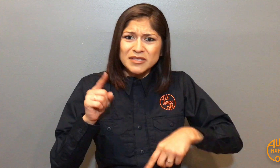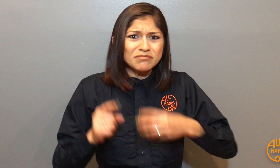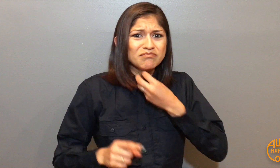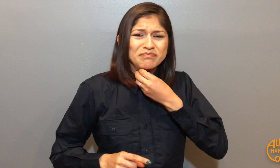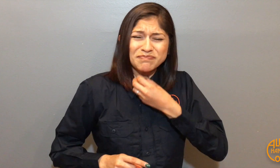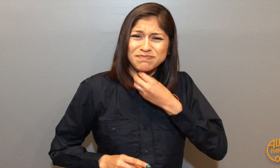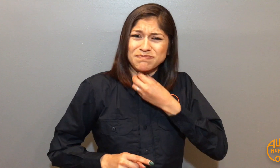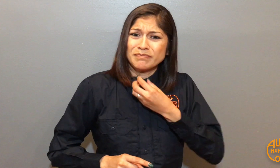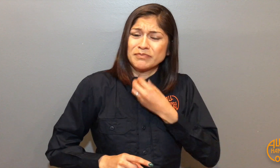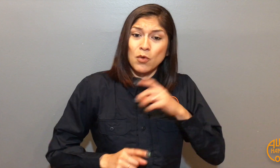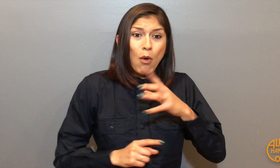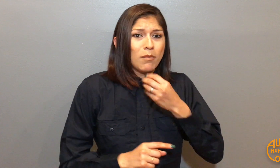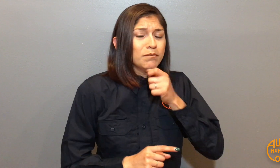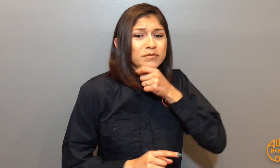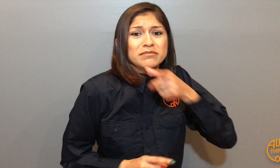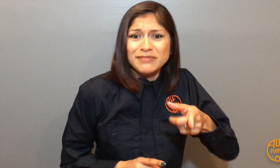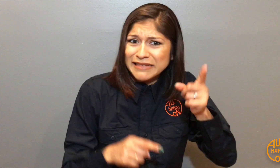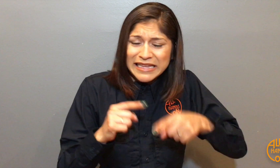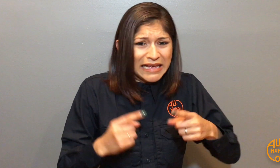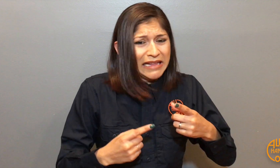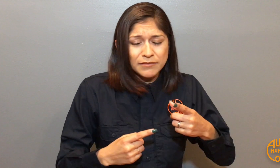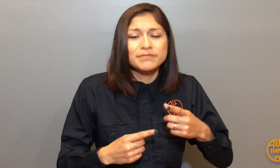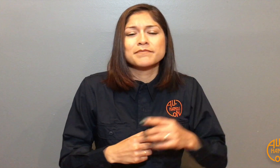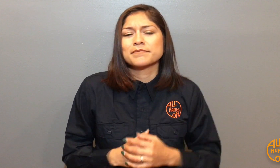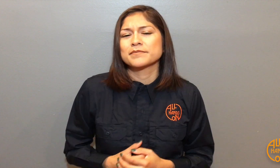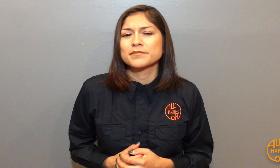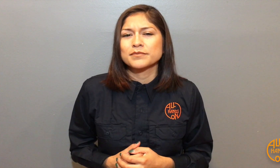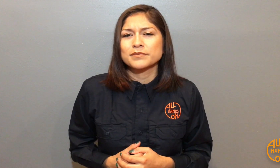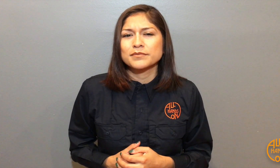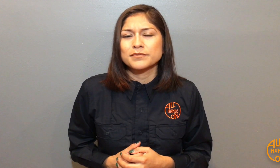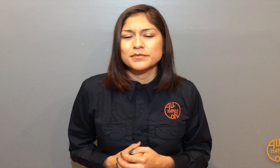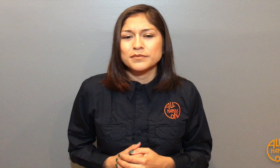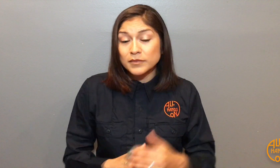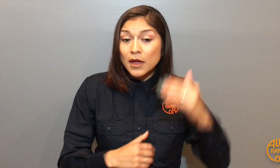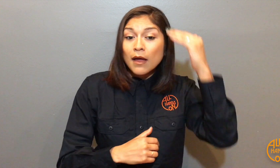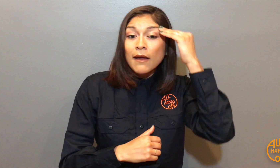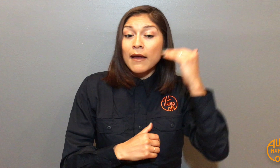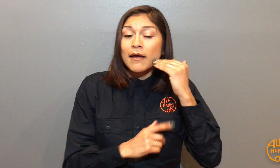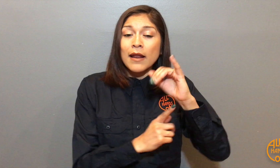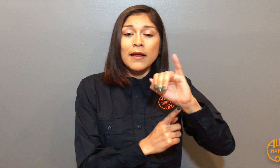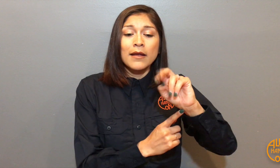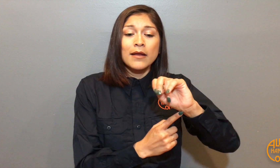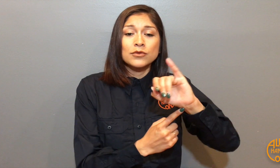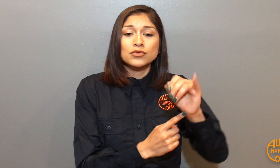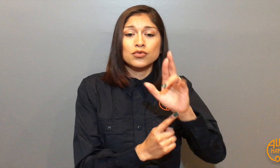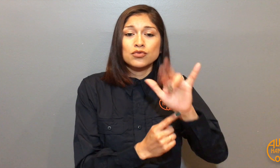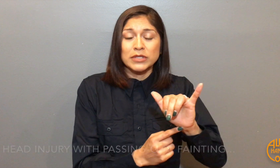didn't go down all the way and they cannot spit it out either, any kind of